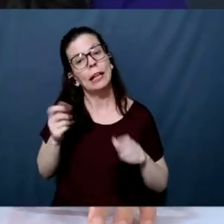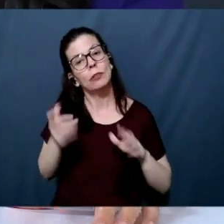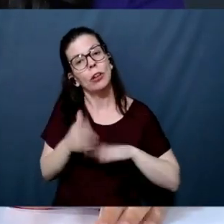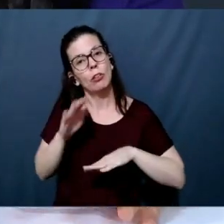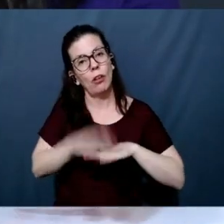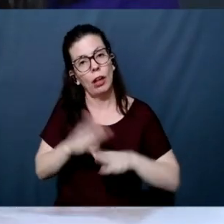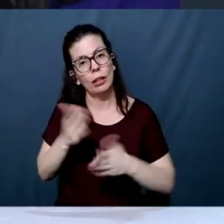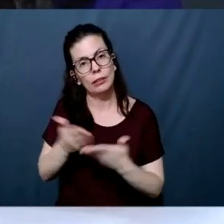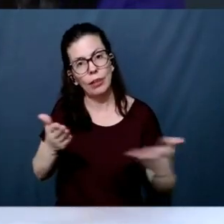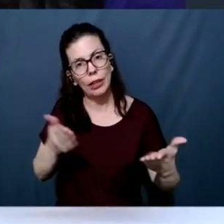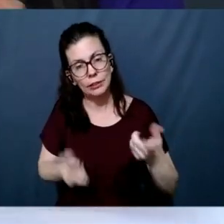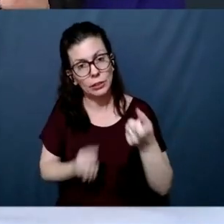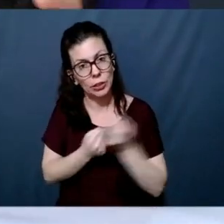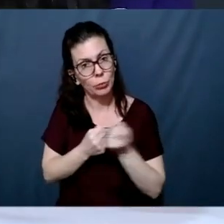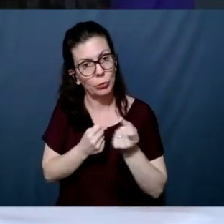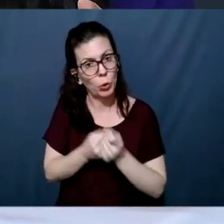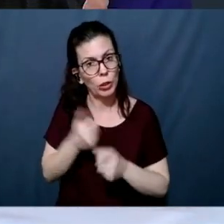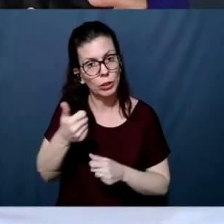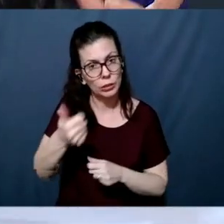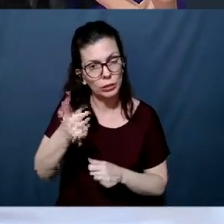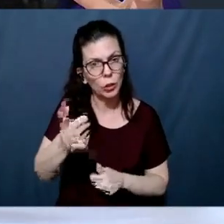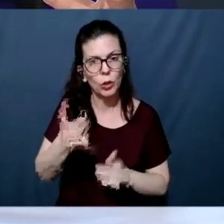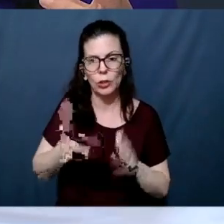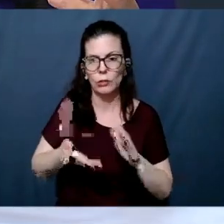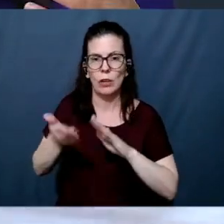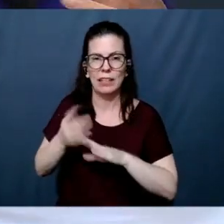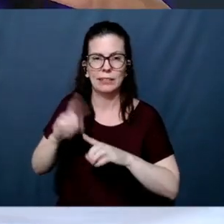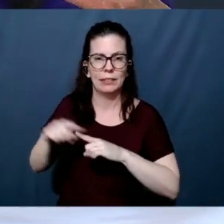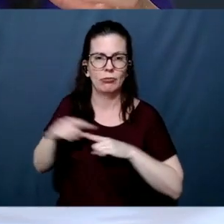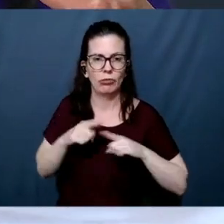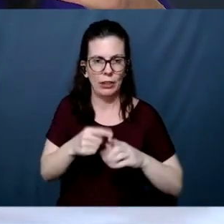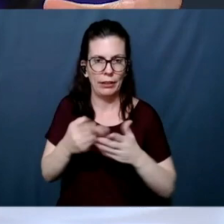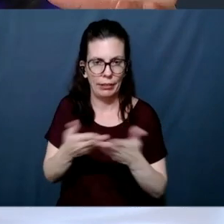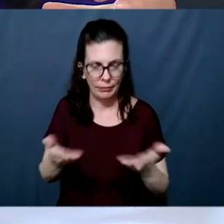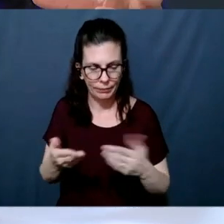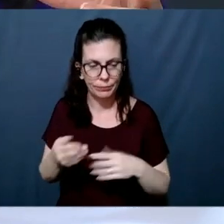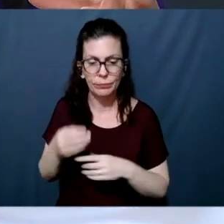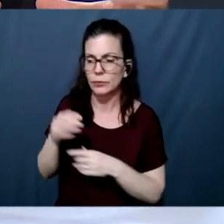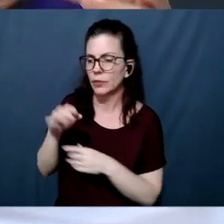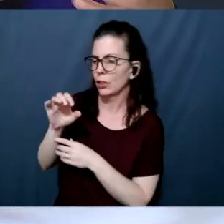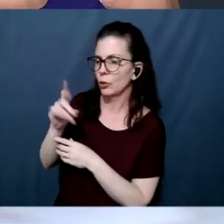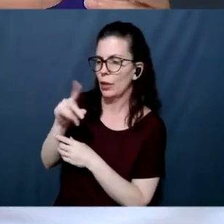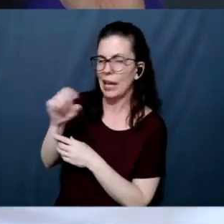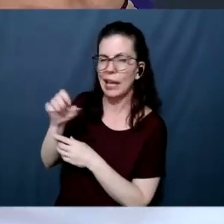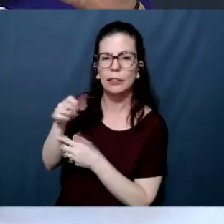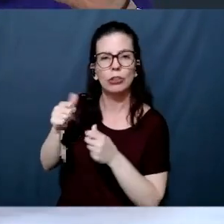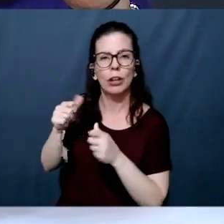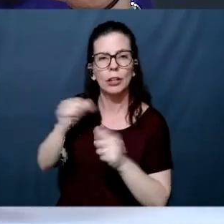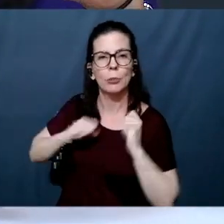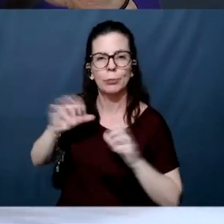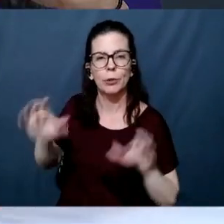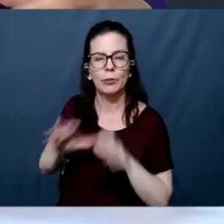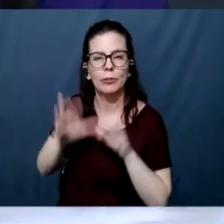you trying to run different capabilities. So let's say edge is all about trying to perform functions closer to the edge device itself.